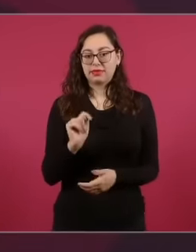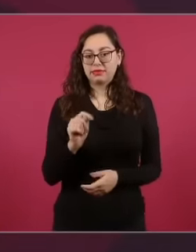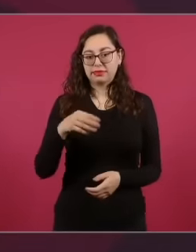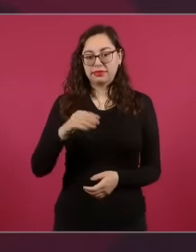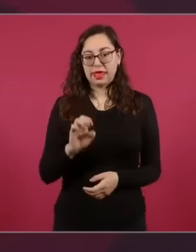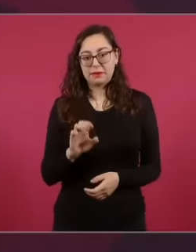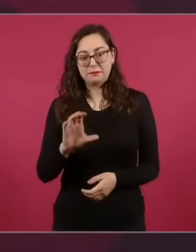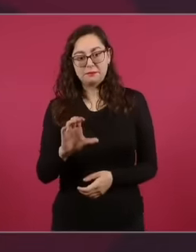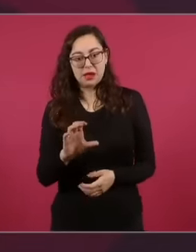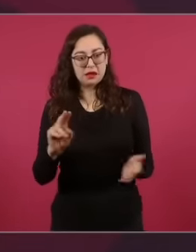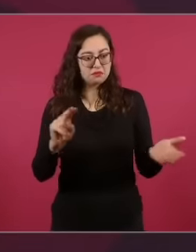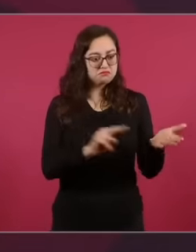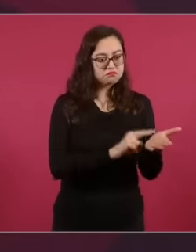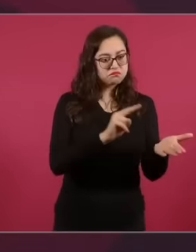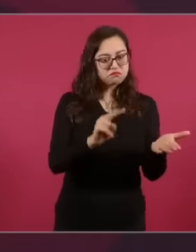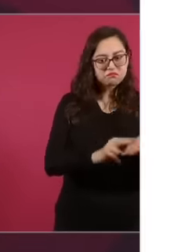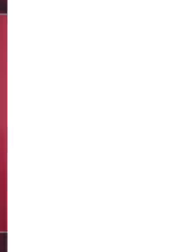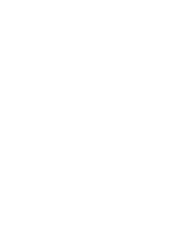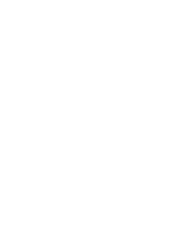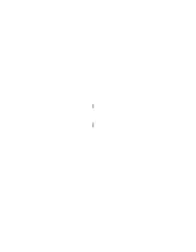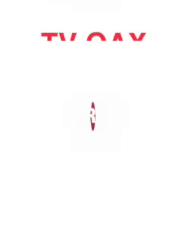trade agreement